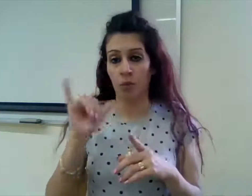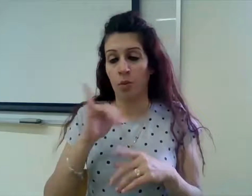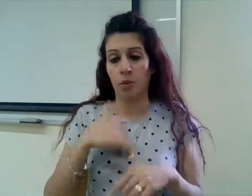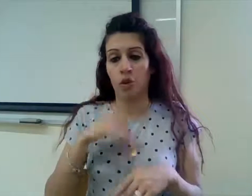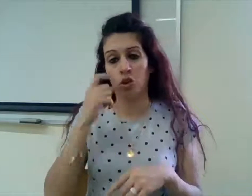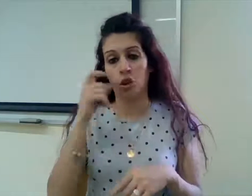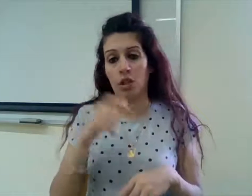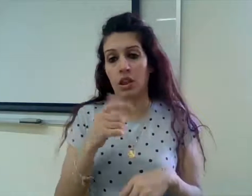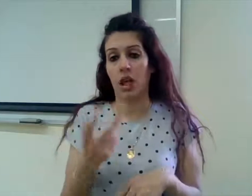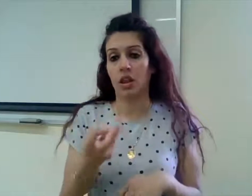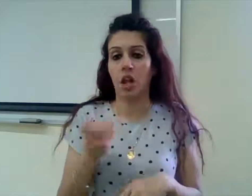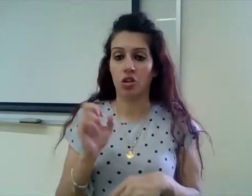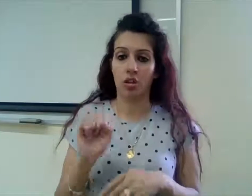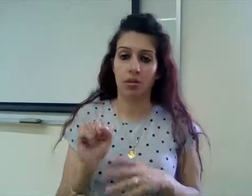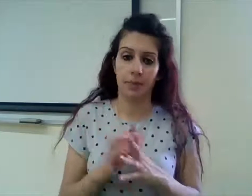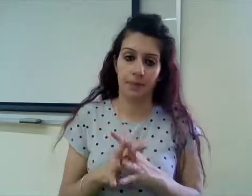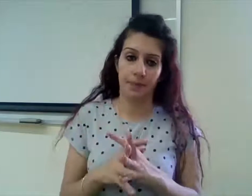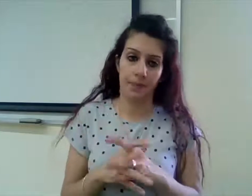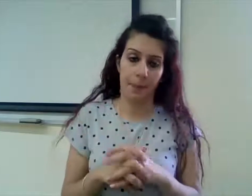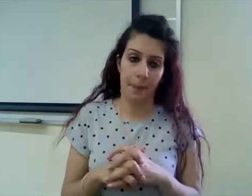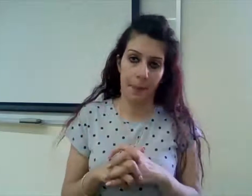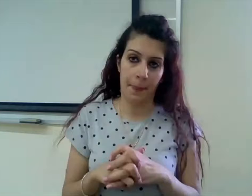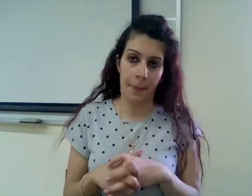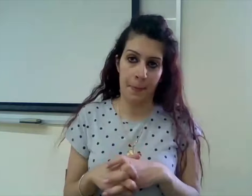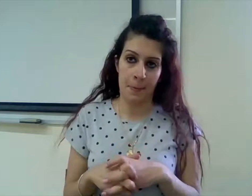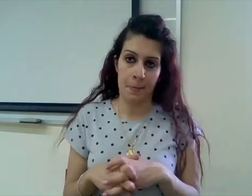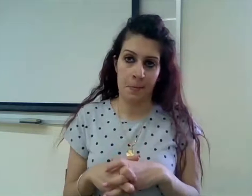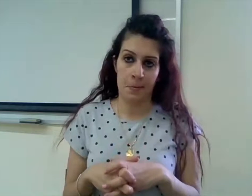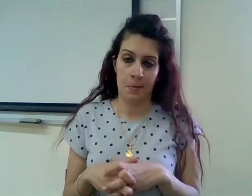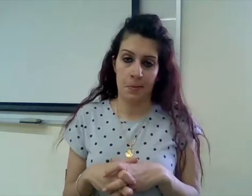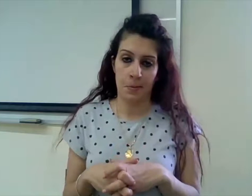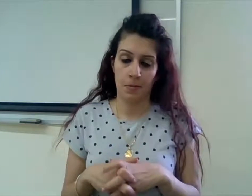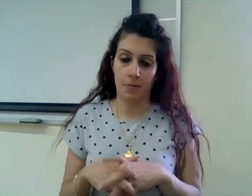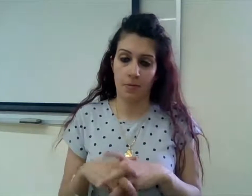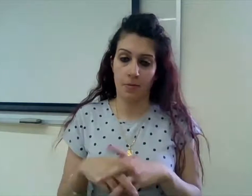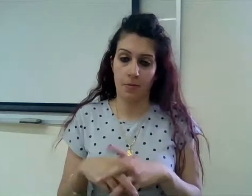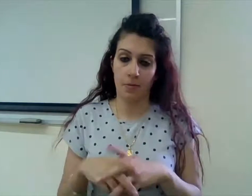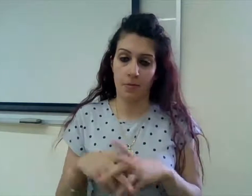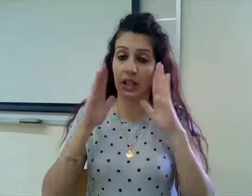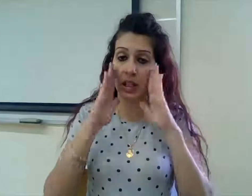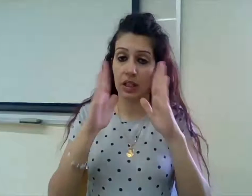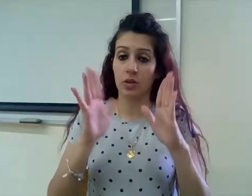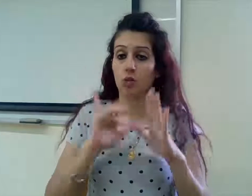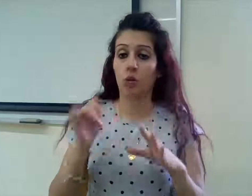the public school and abet governor's she asked question I think Lauren and